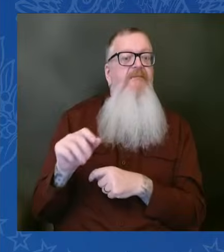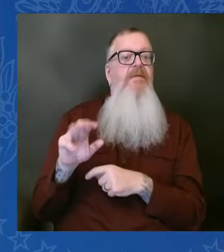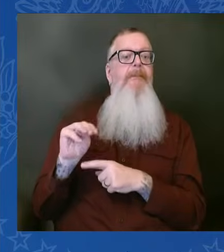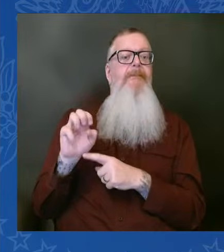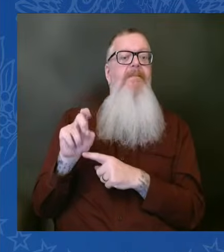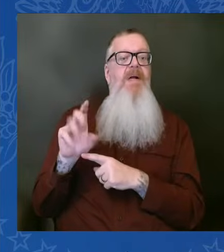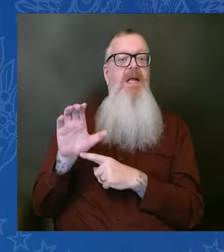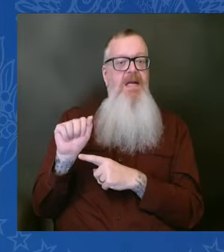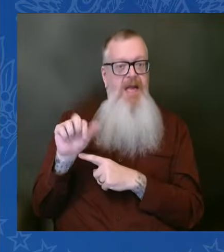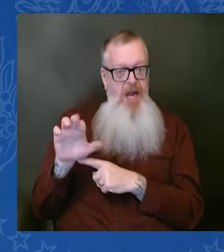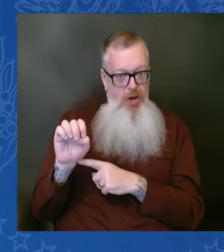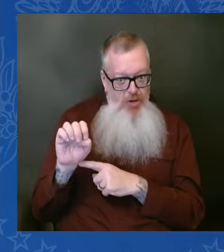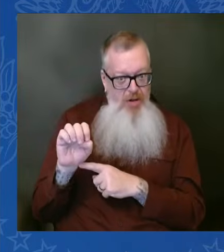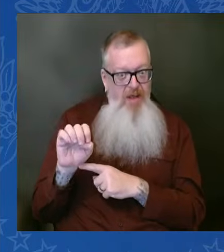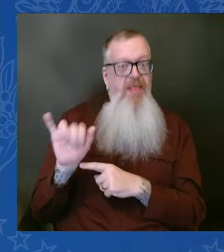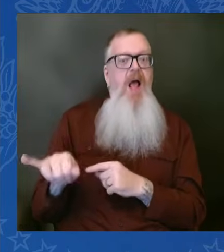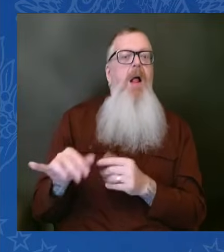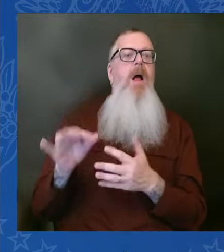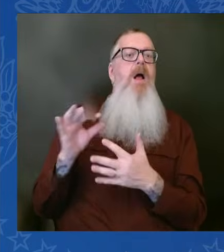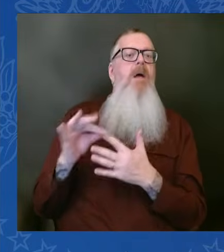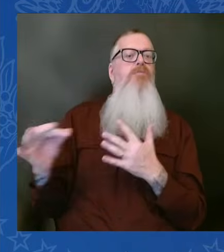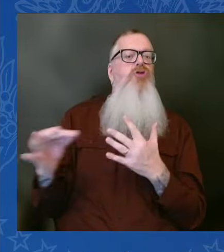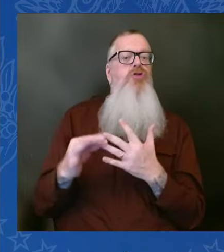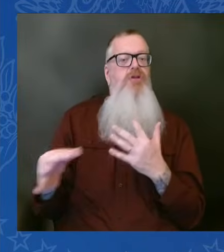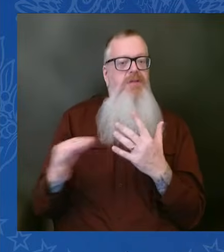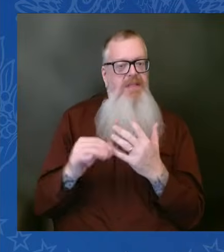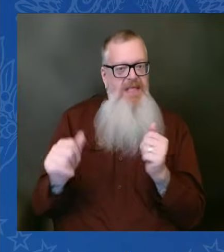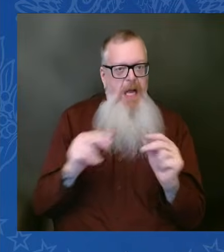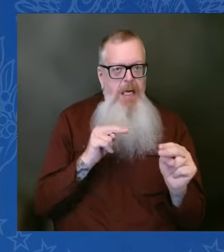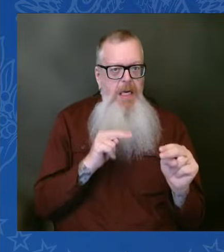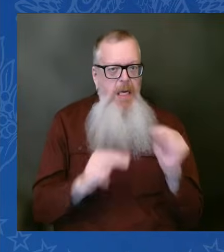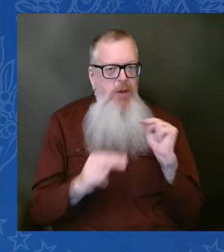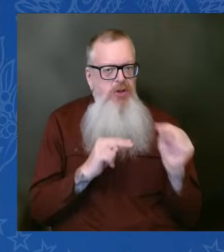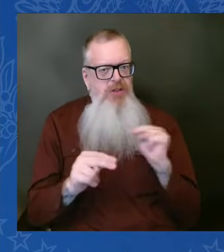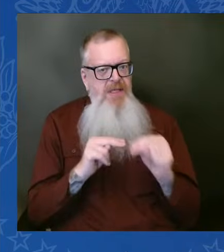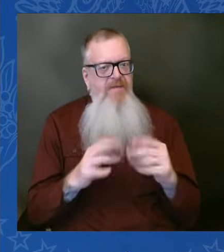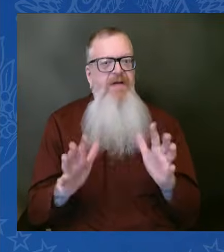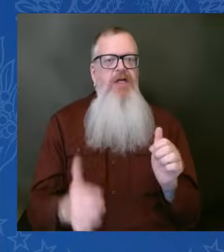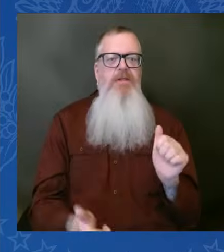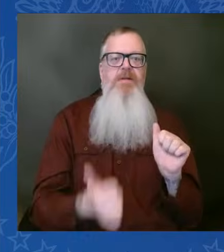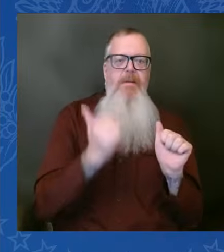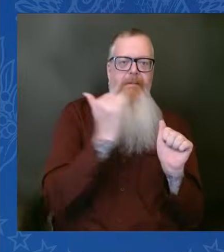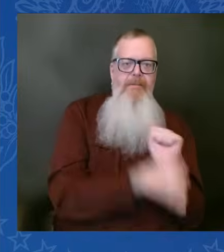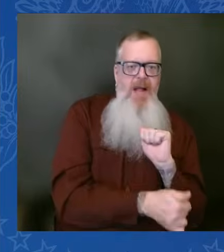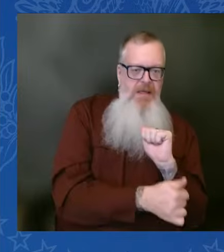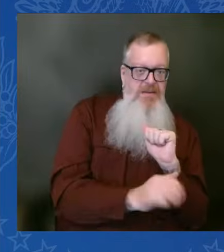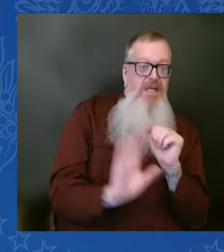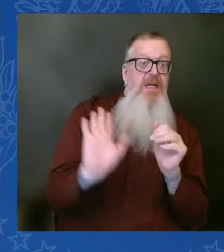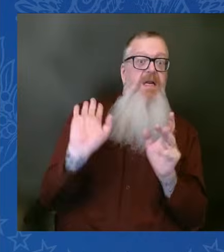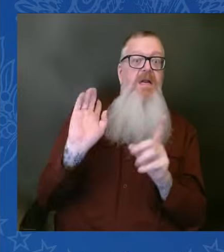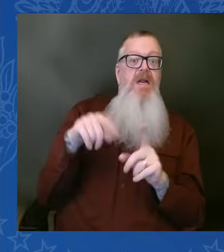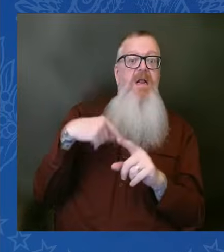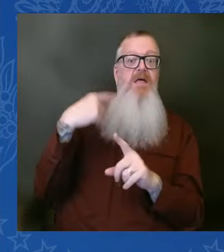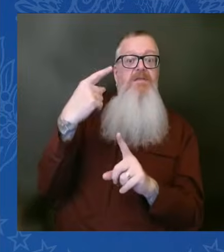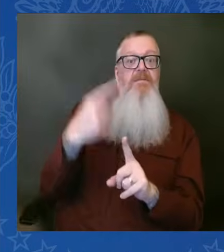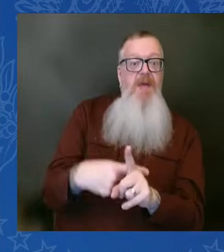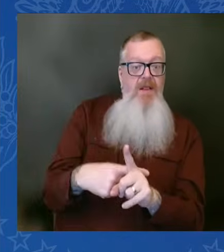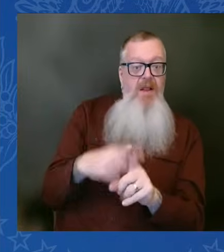It’s already passed. Starting next month, out-of-pocket prescription drug costs for seniors -- total prescription drug costs --